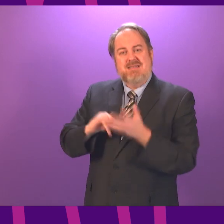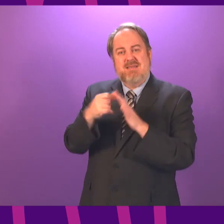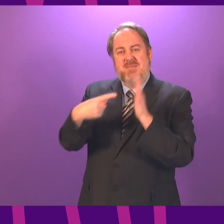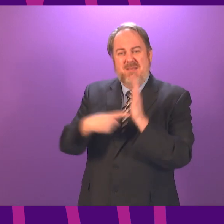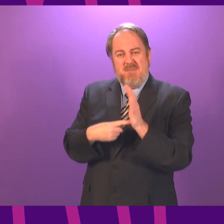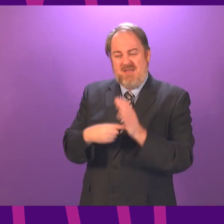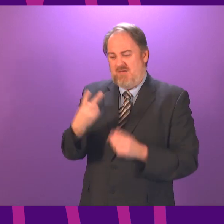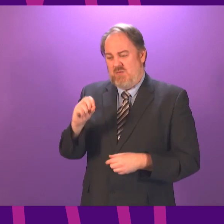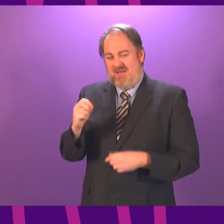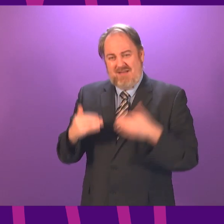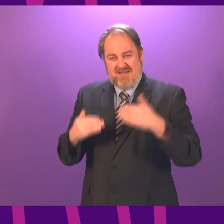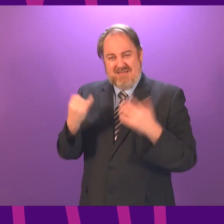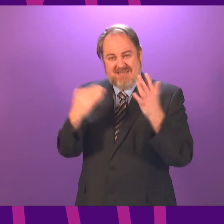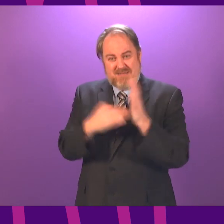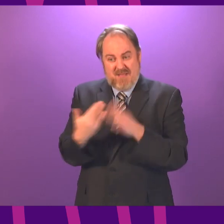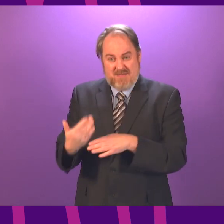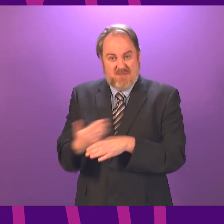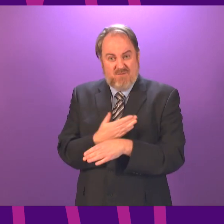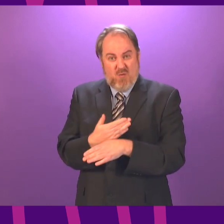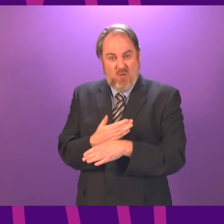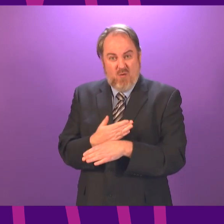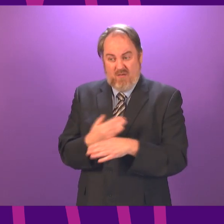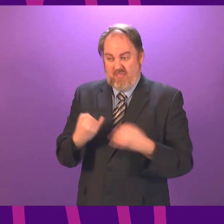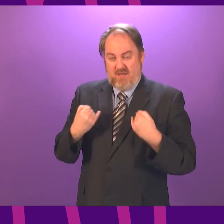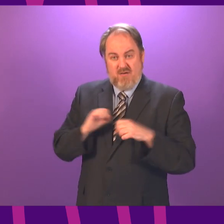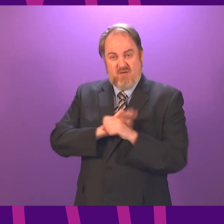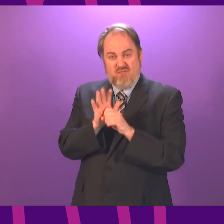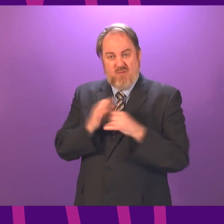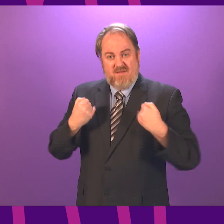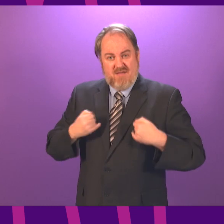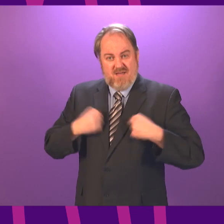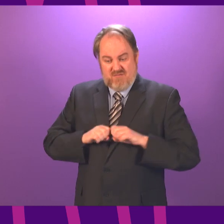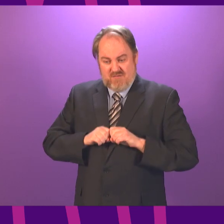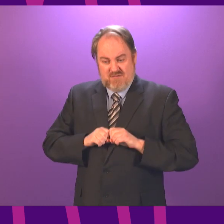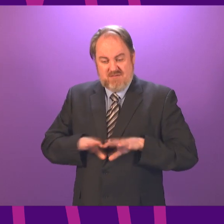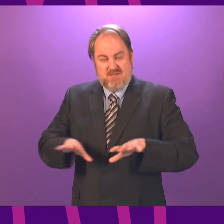six months before Scotland’s first wave of Covid. In those six months, the guidance